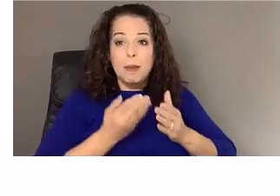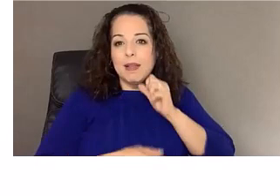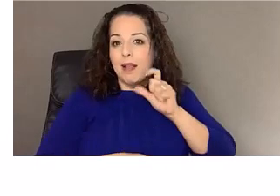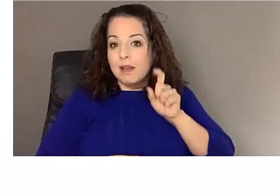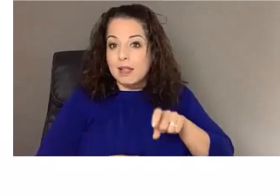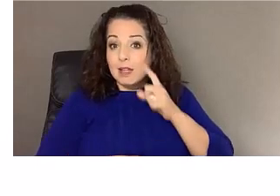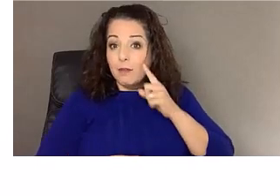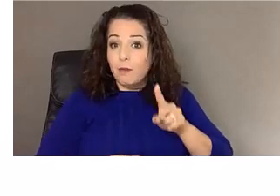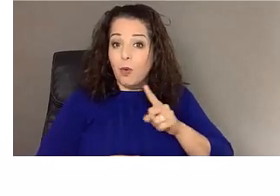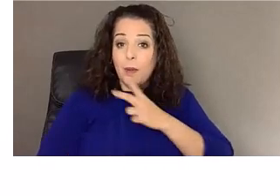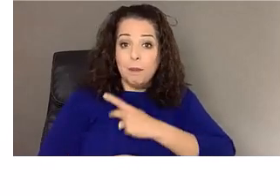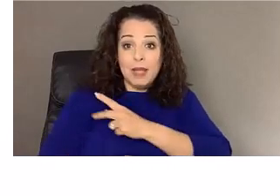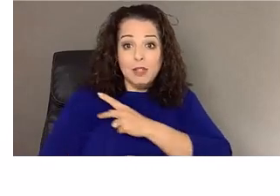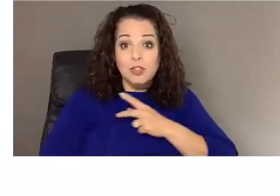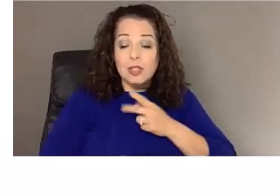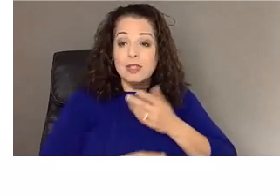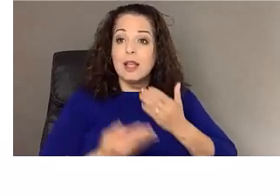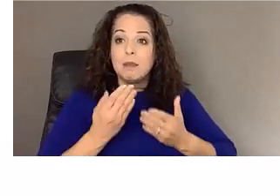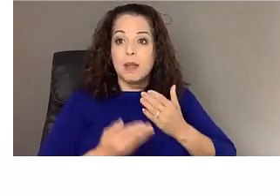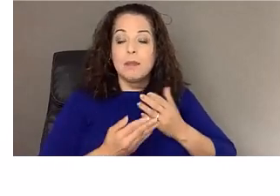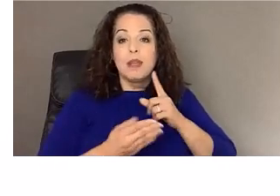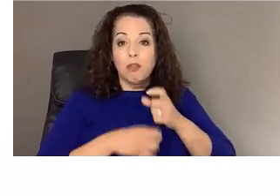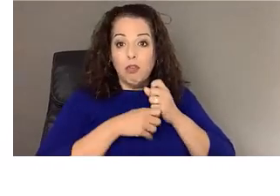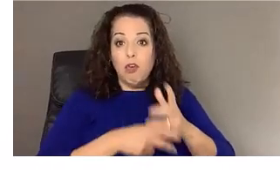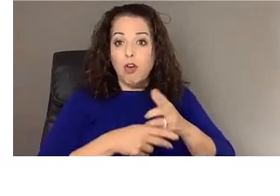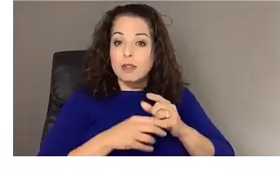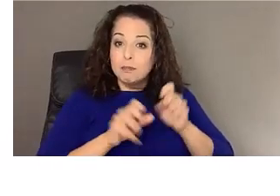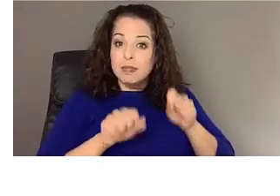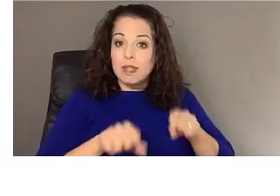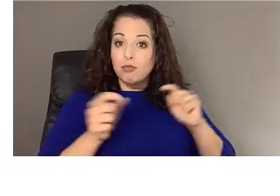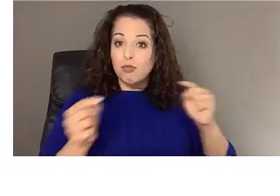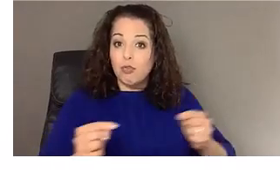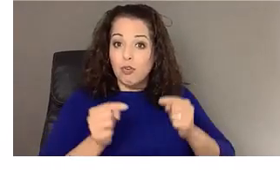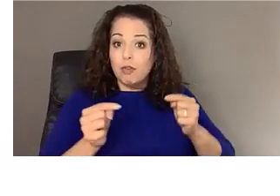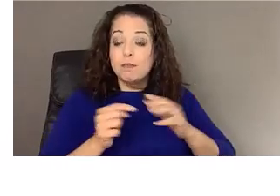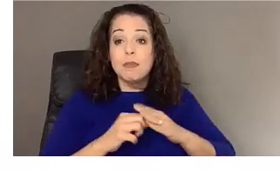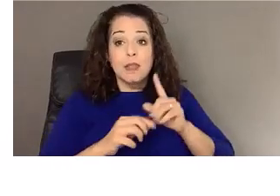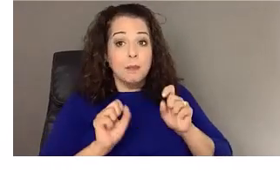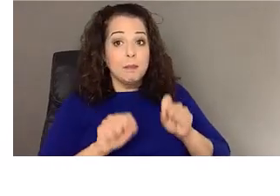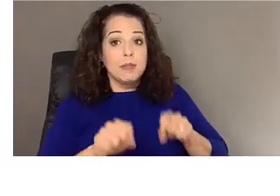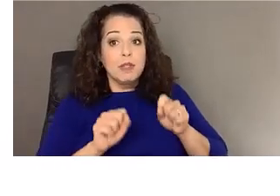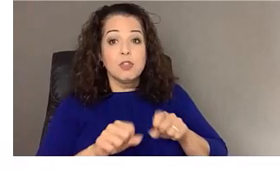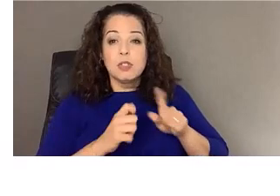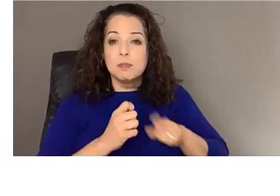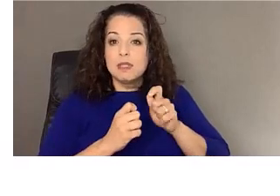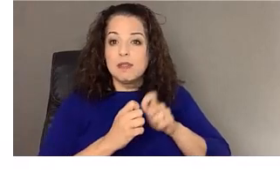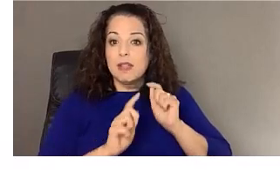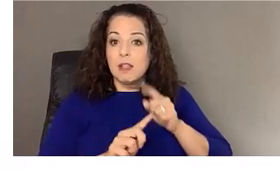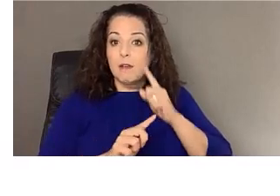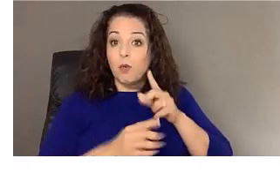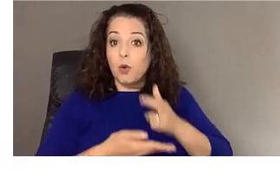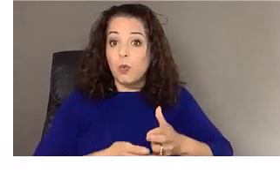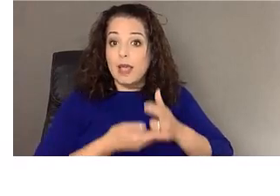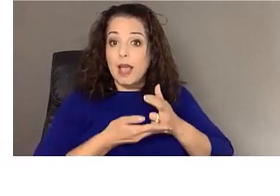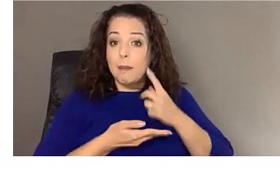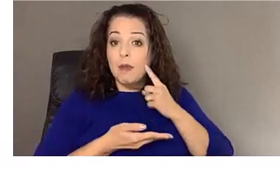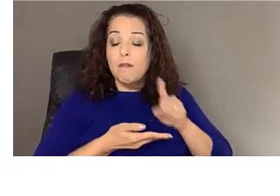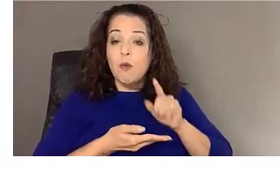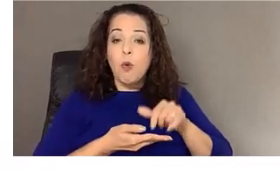and sometimes cause potential harm. And specifically for rehabilitations, only 44%